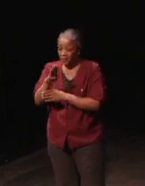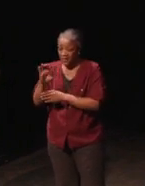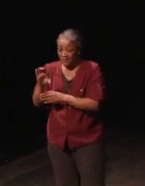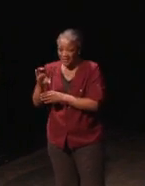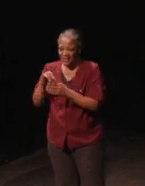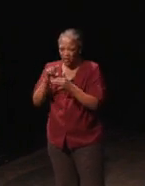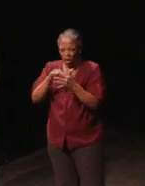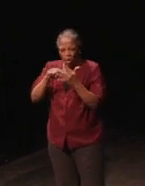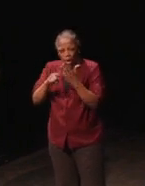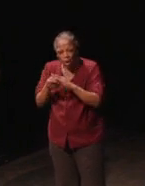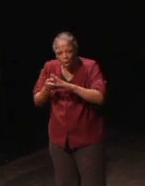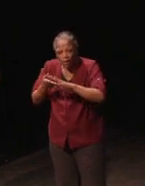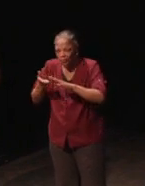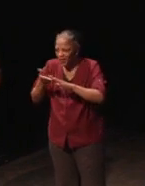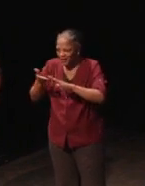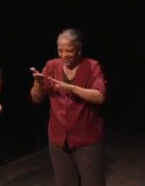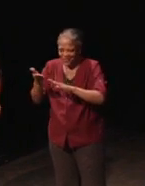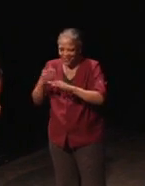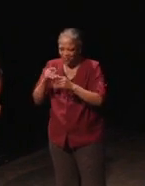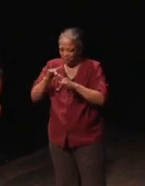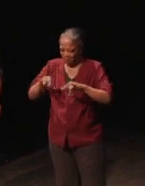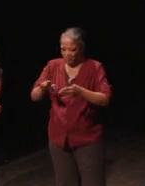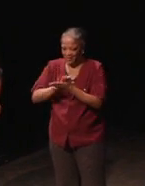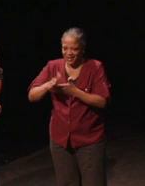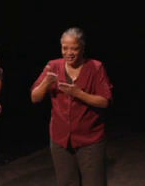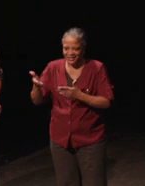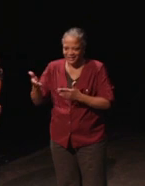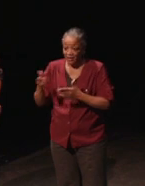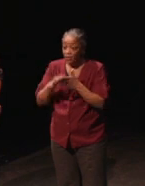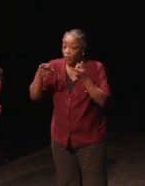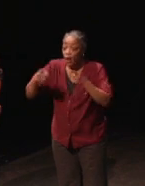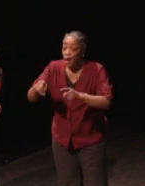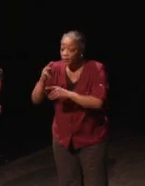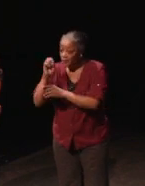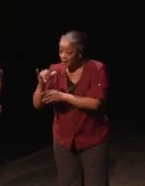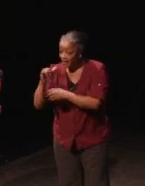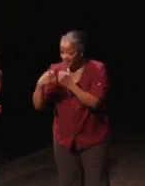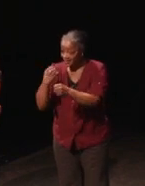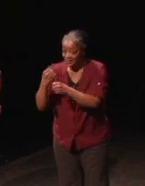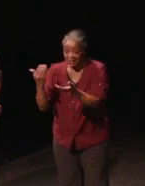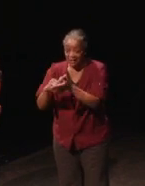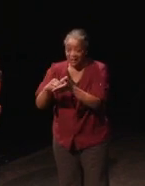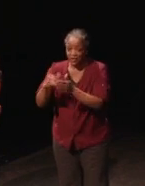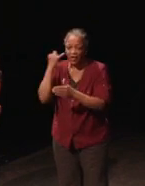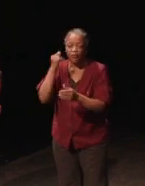all running those really nice things. Again this is going to happen again in May this year. If you ever need an excuse to be